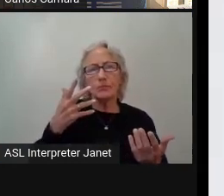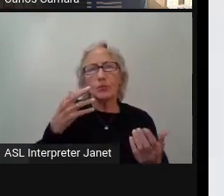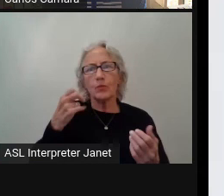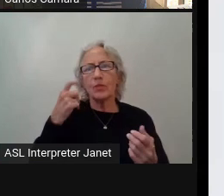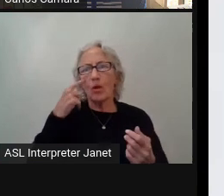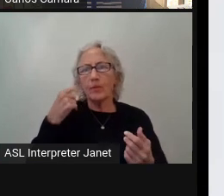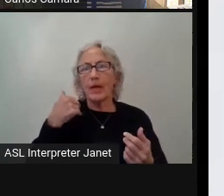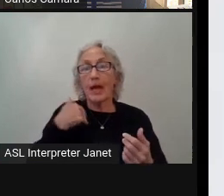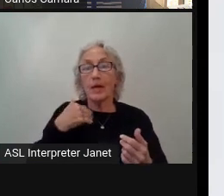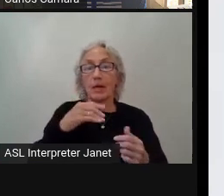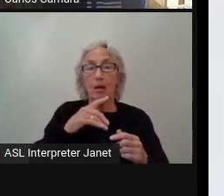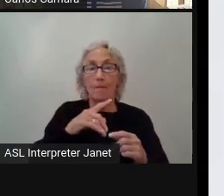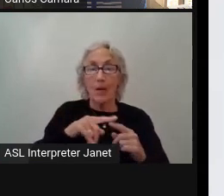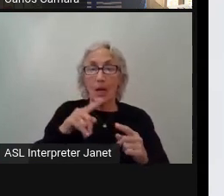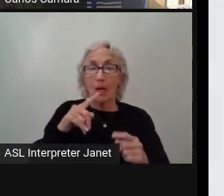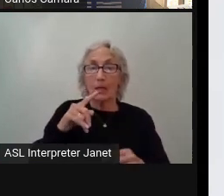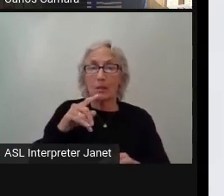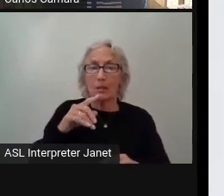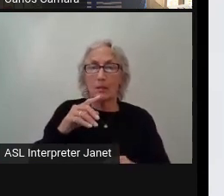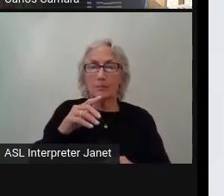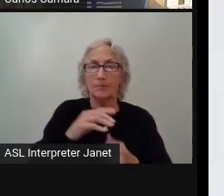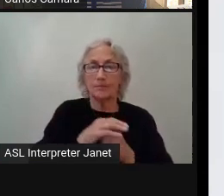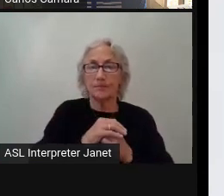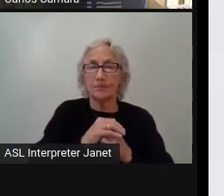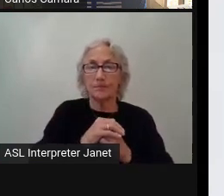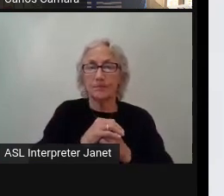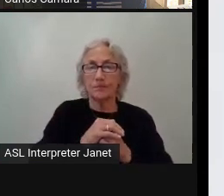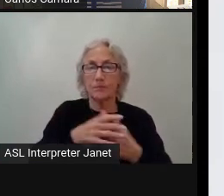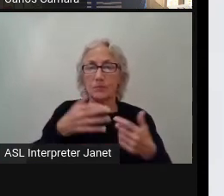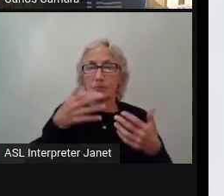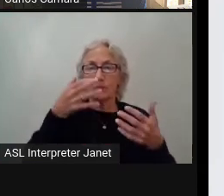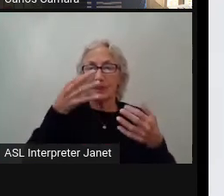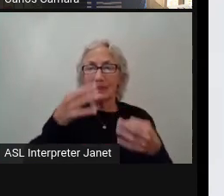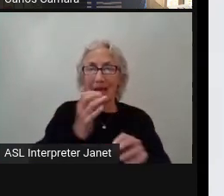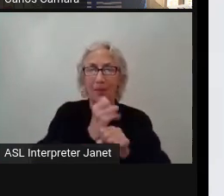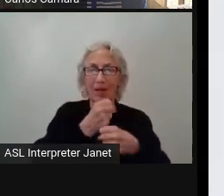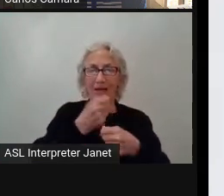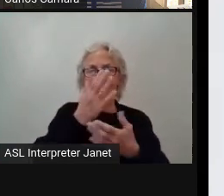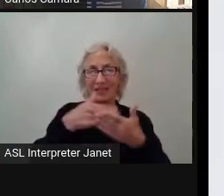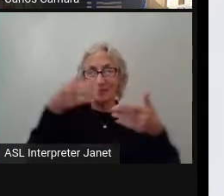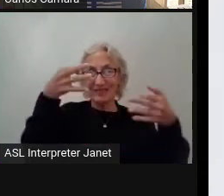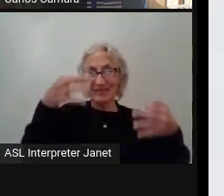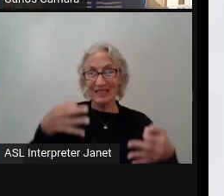In Joomla 4, we did some decisions, which some of them were harder